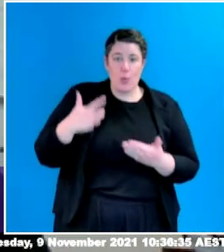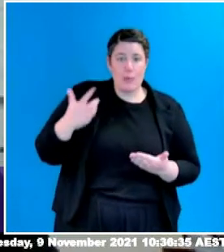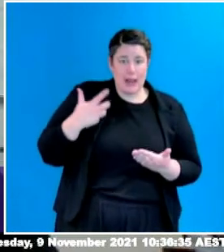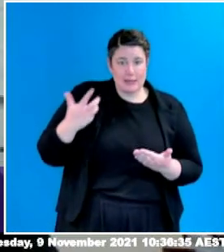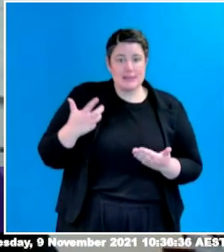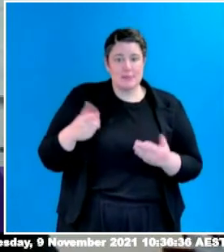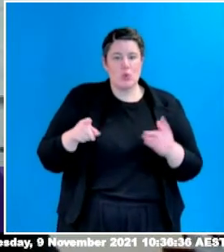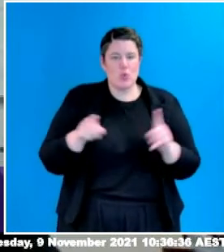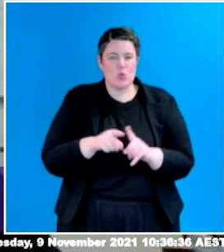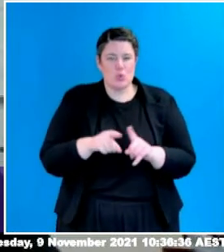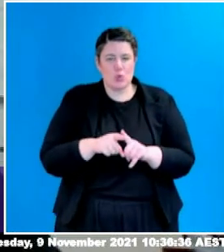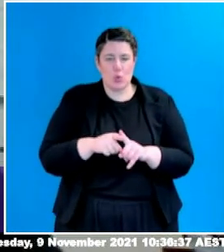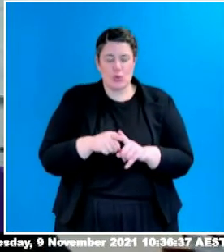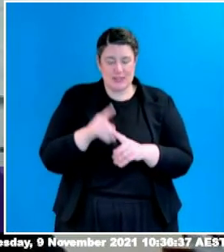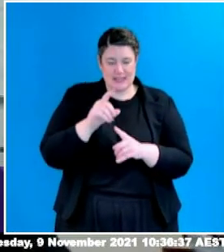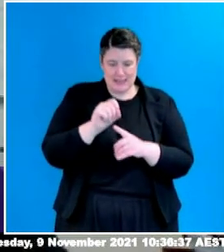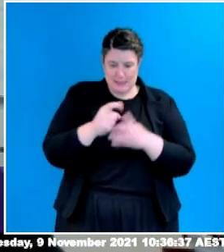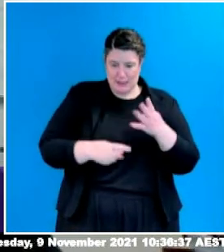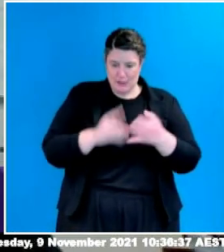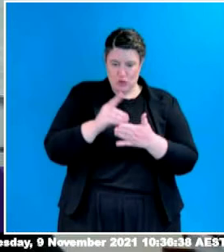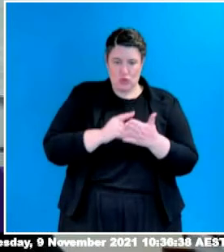In the same way the Disability Discrimination Act predated the